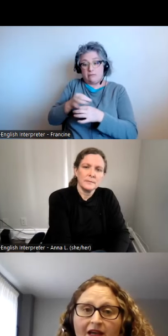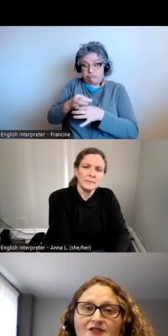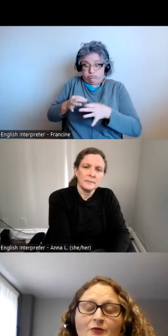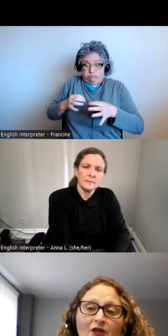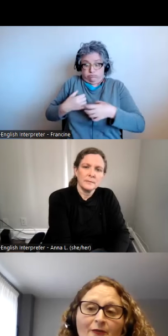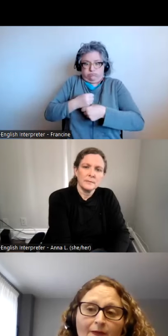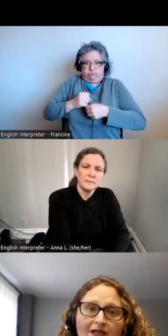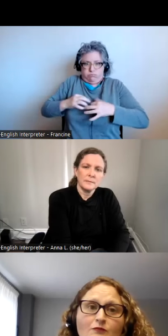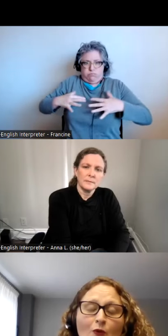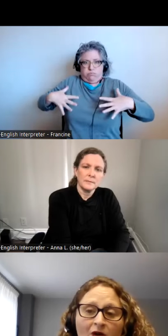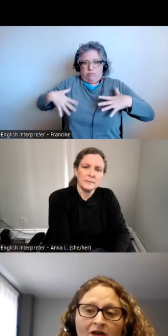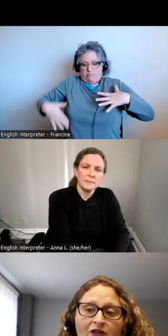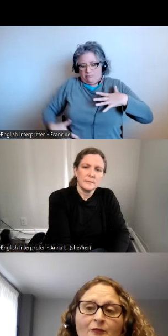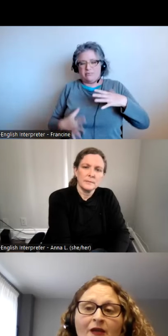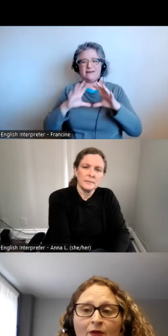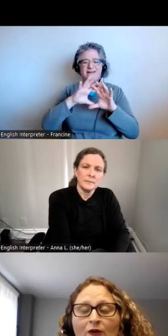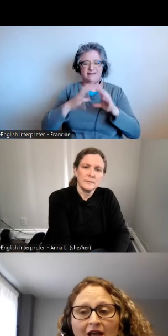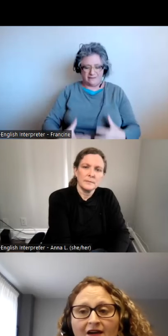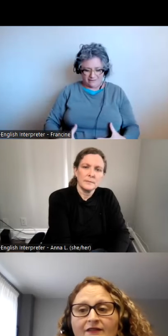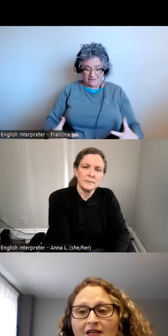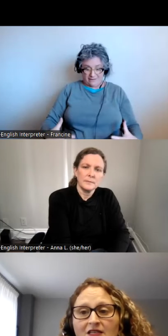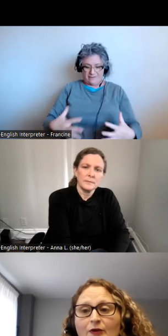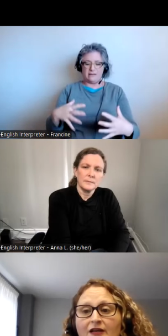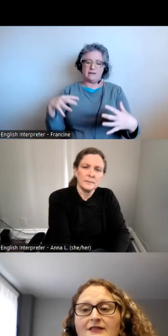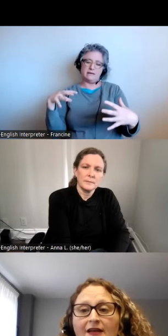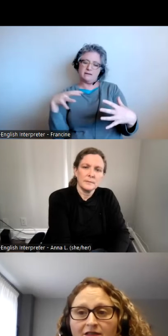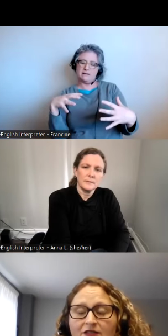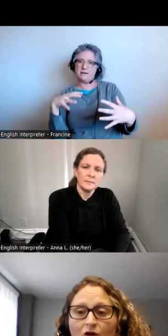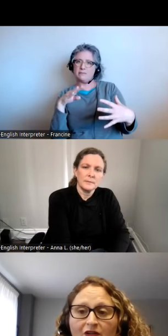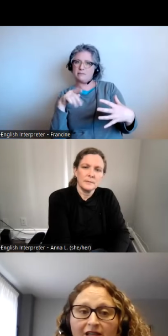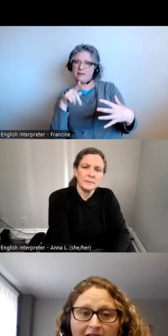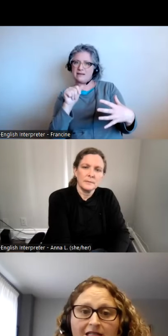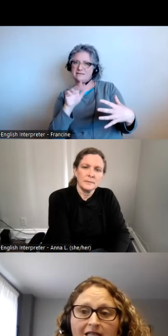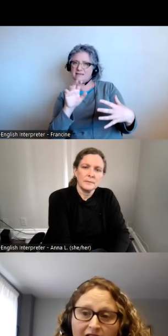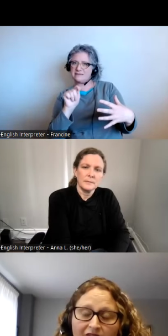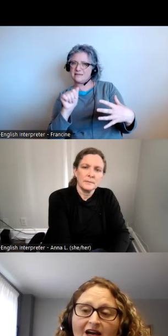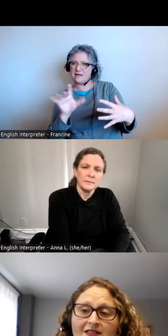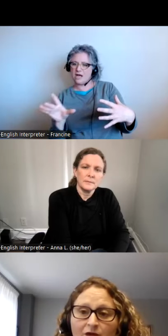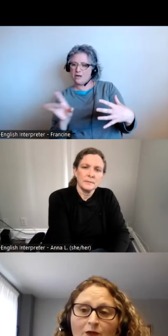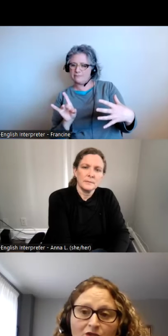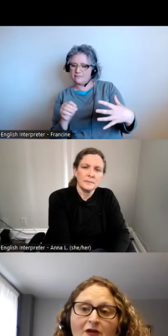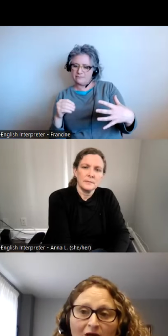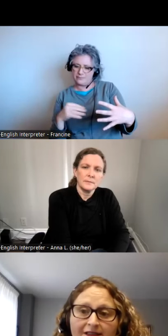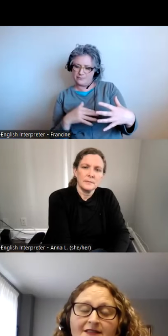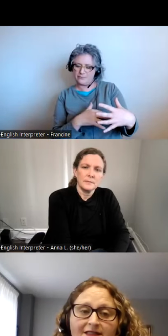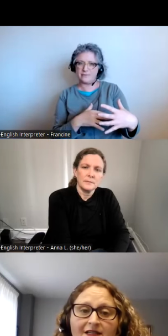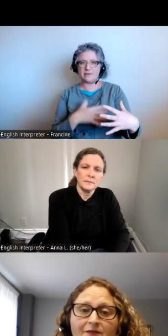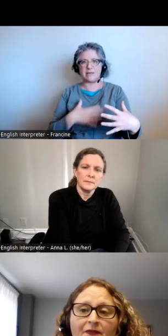she would have that production of the antibodies. And the antibodies travel through the placenta and to the baby. So